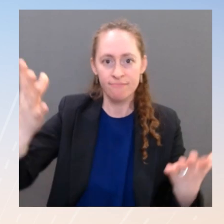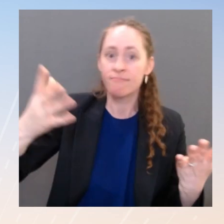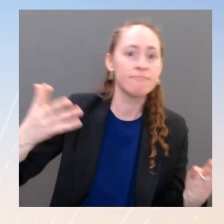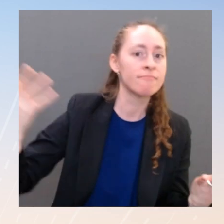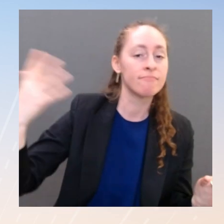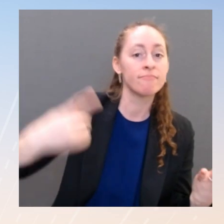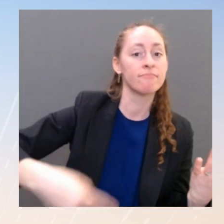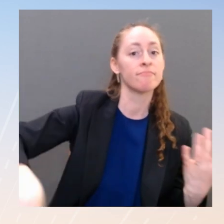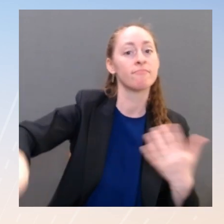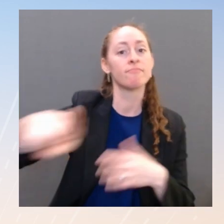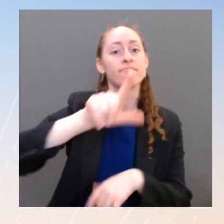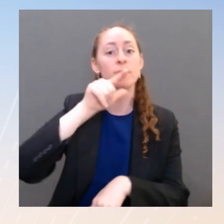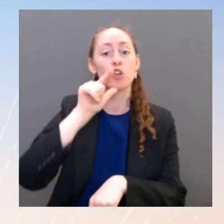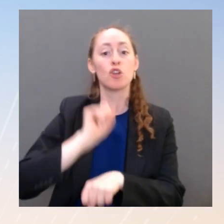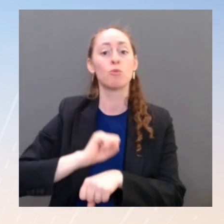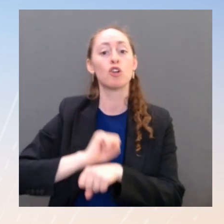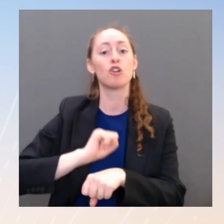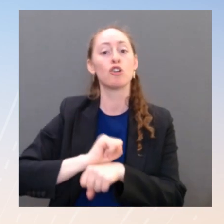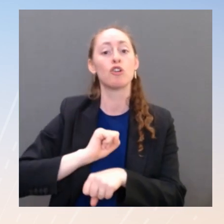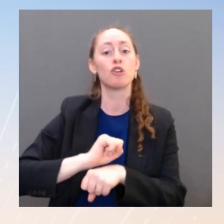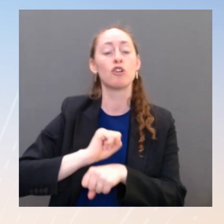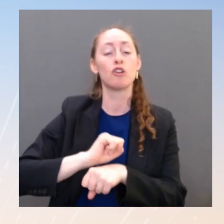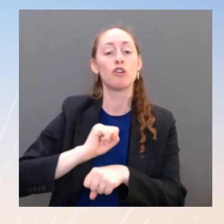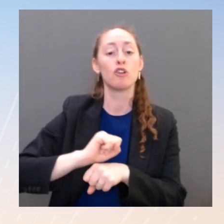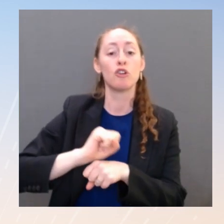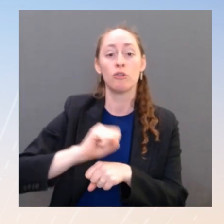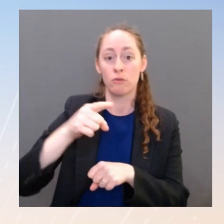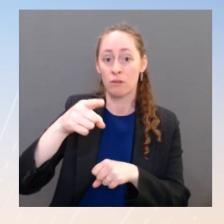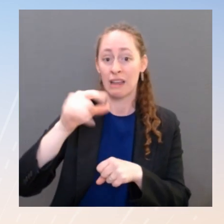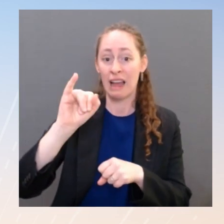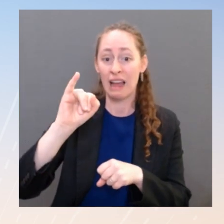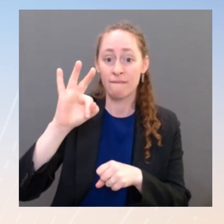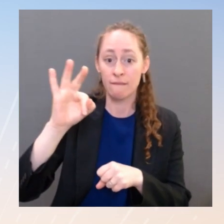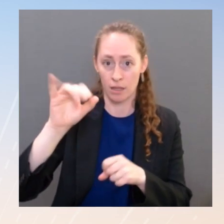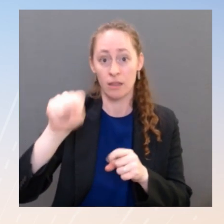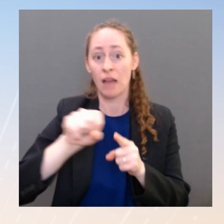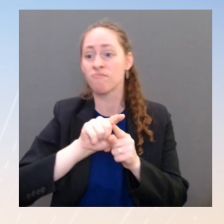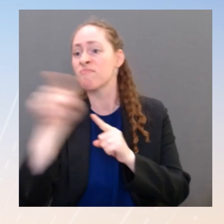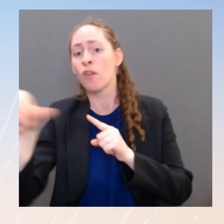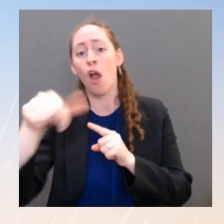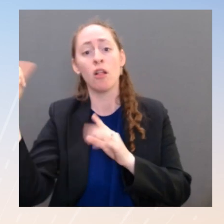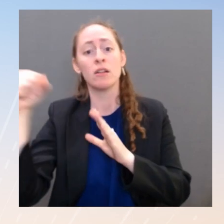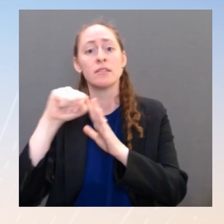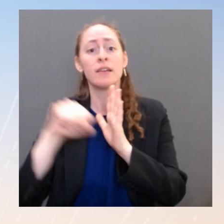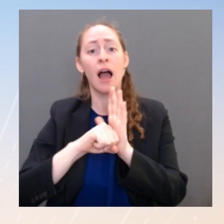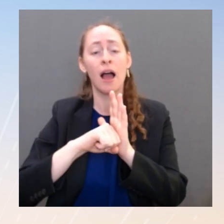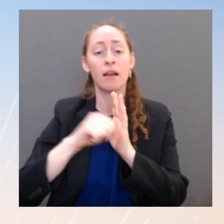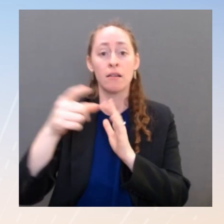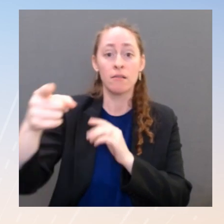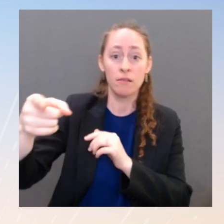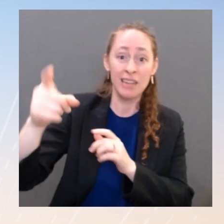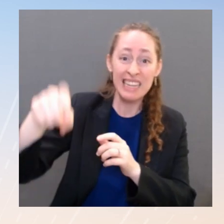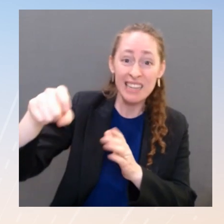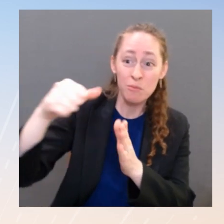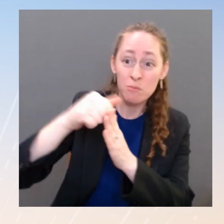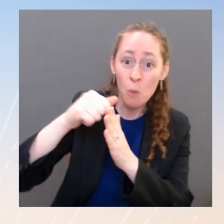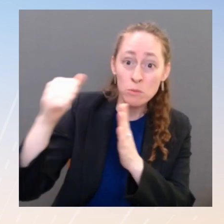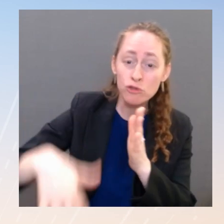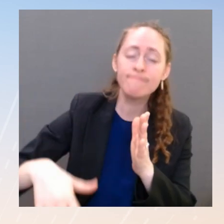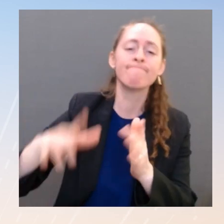I'm curious what the White House thinks of that, whether that's something that is appropriate as there are more restrictions on abortion rights,